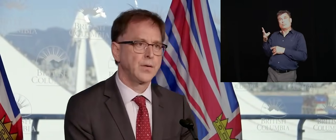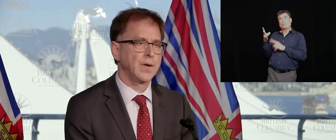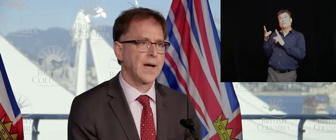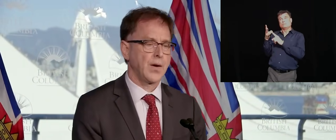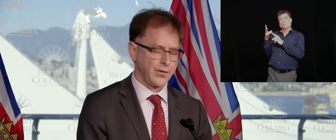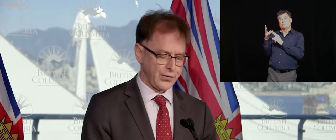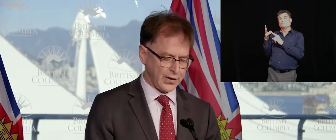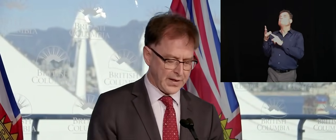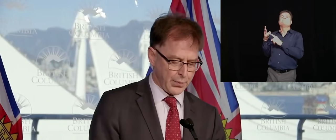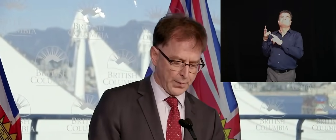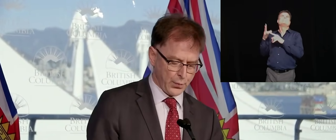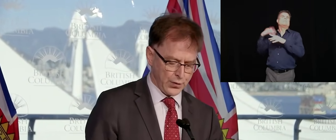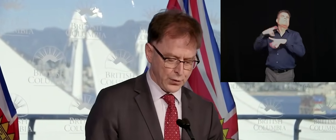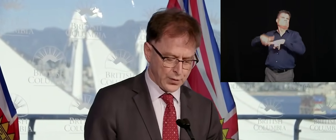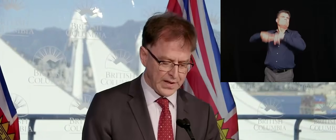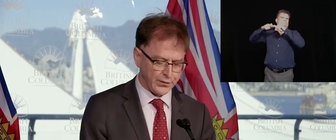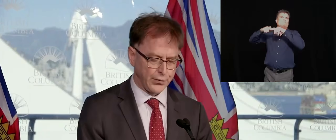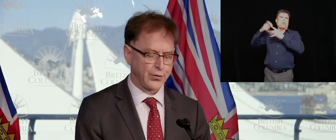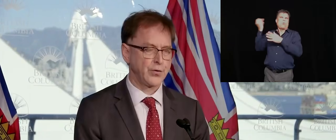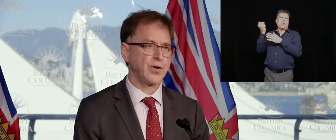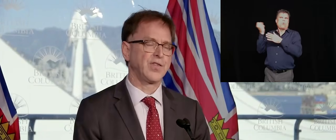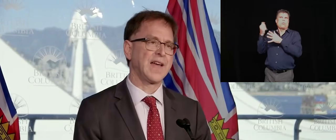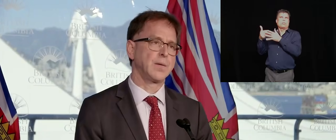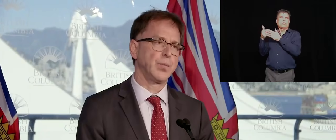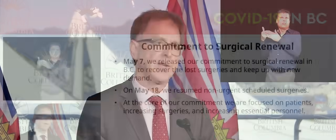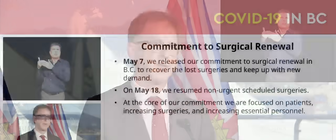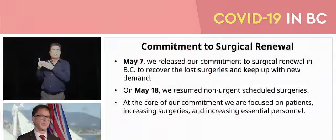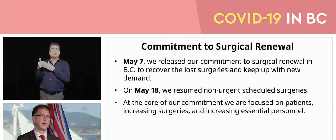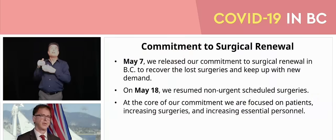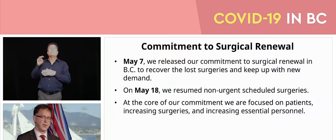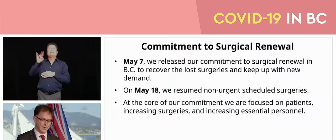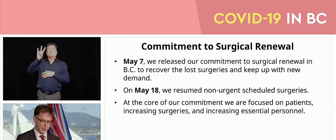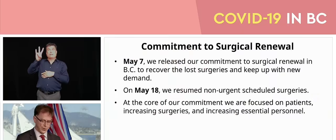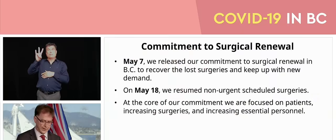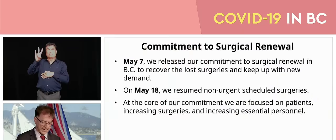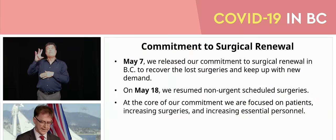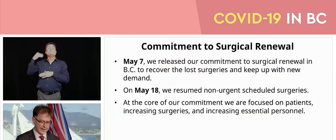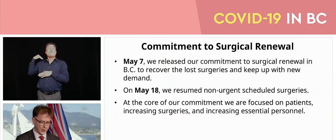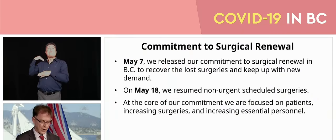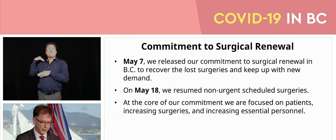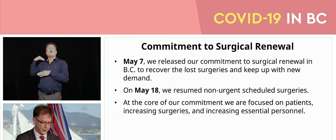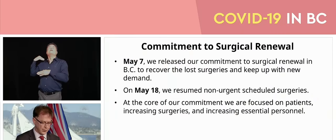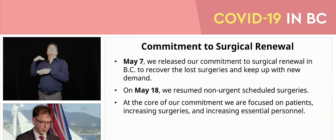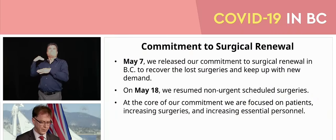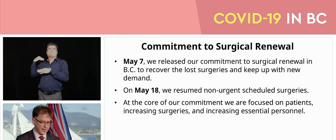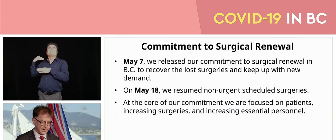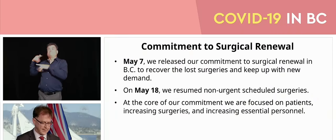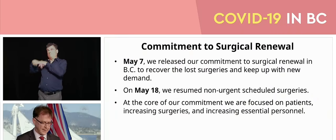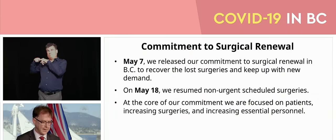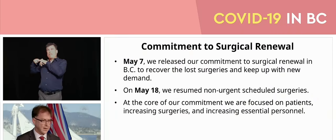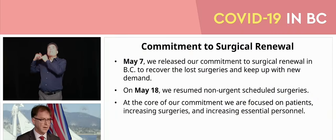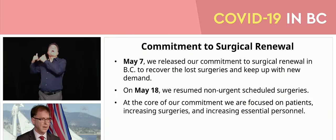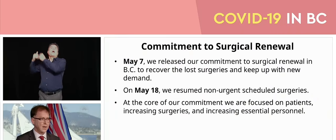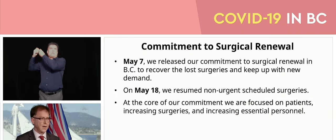Maintain distance with a small number of people that you may not have to always keep that 2 m distance.